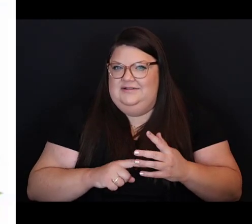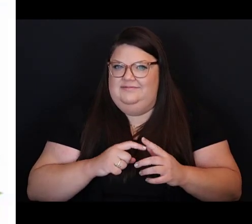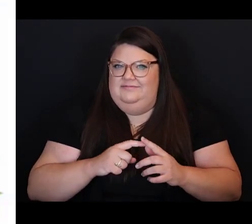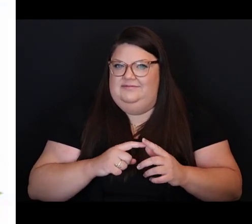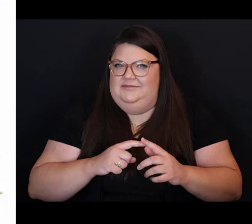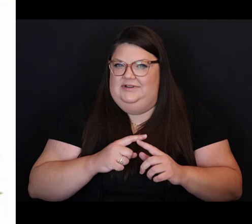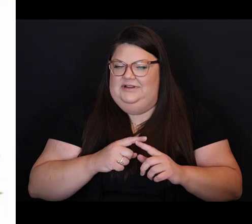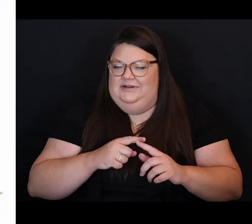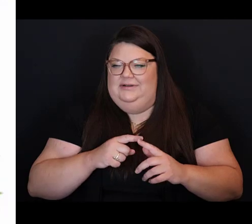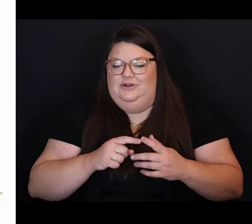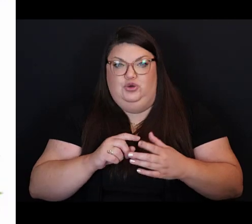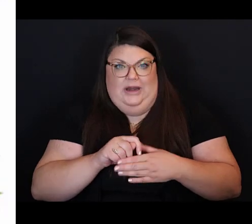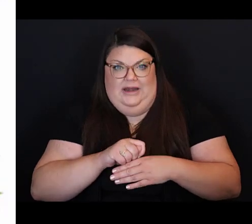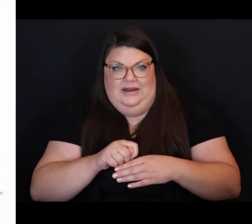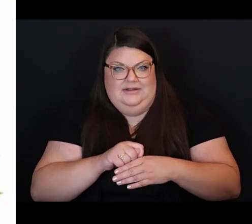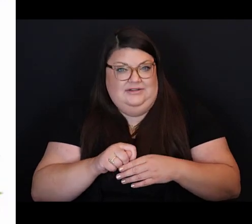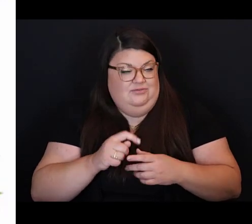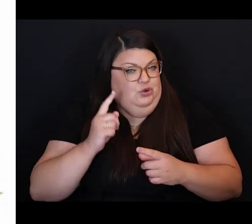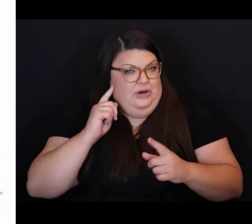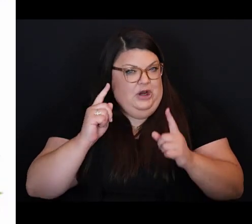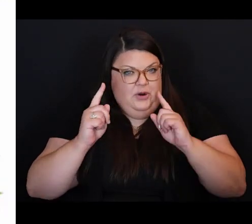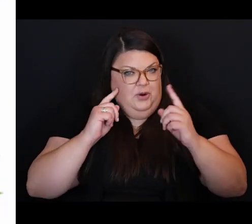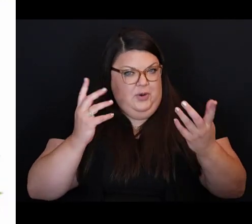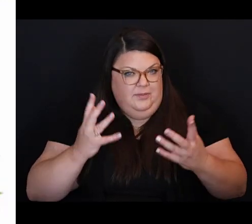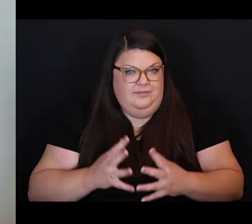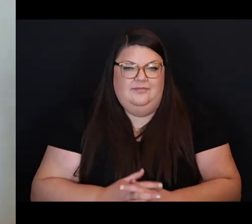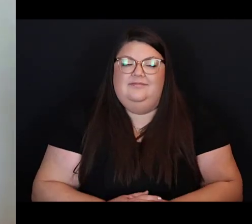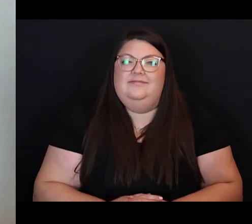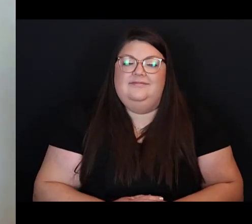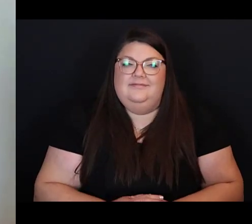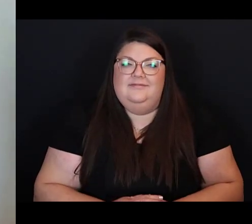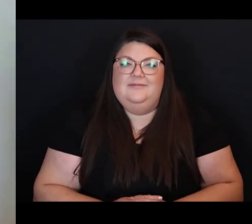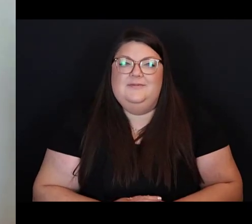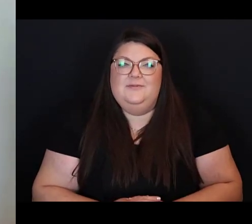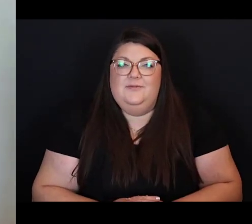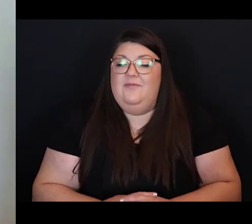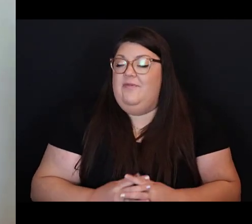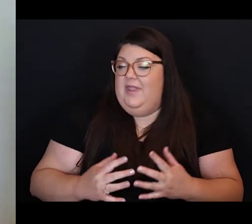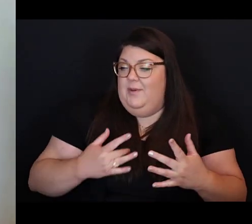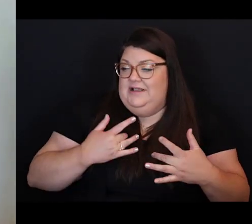positive successes you're hearing come from these? [Ciara] I'm so excited to share that we've had